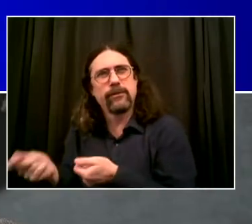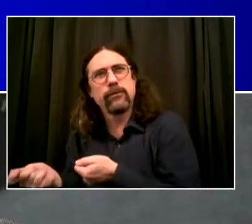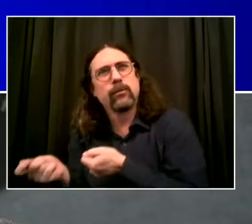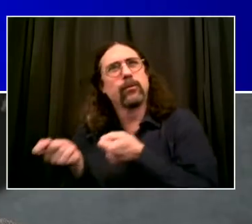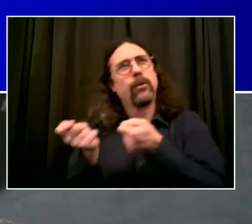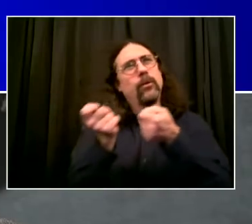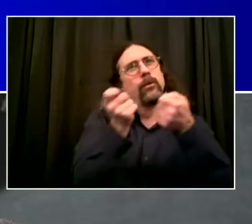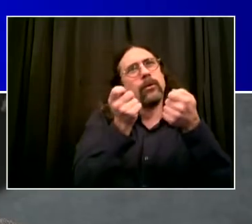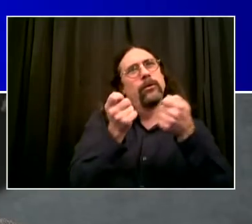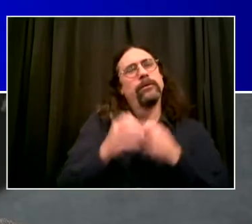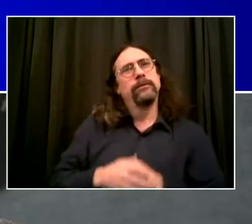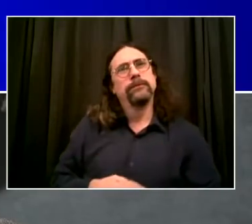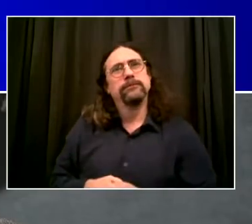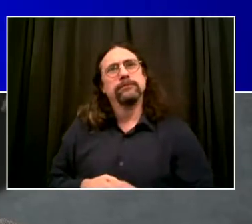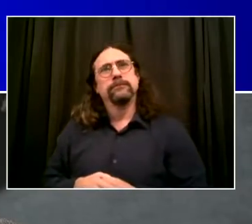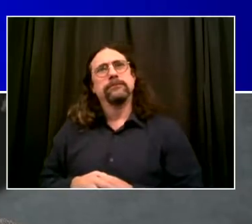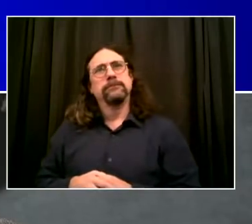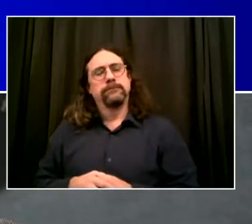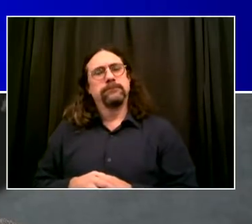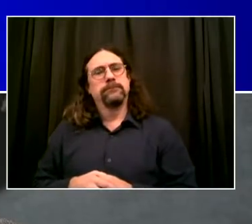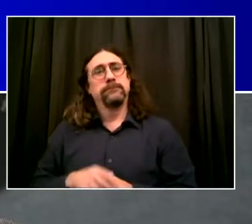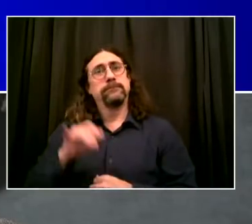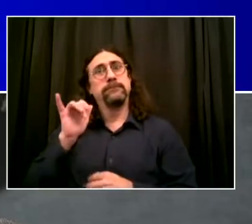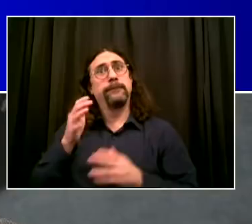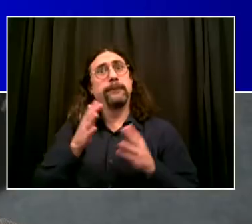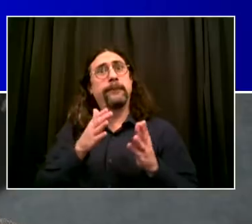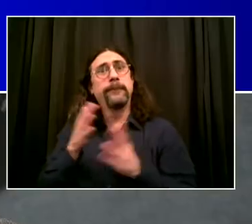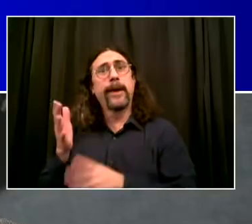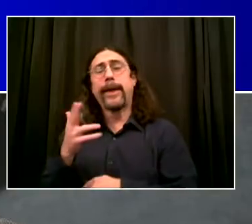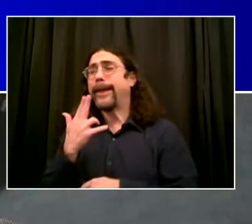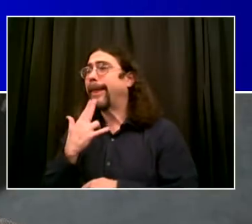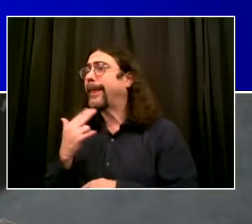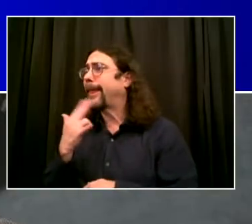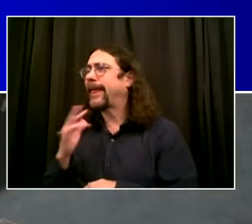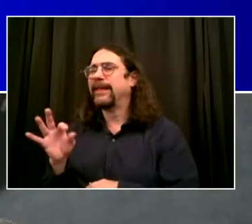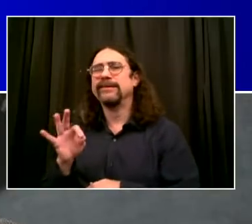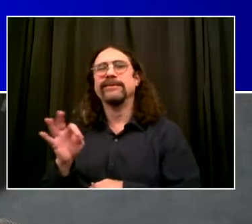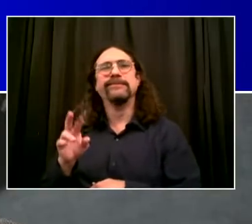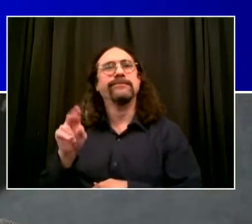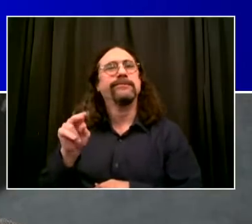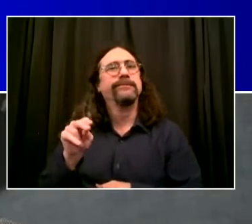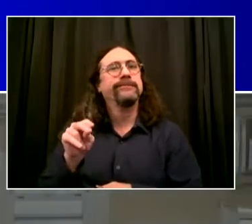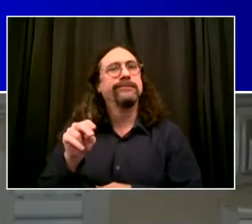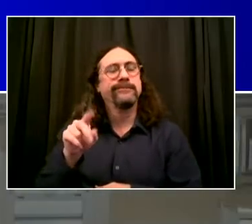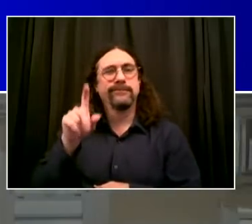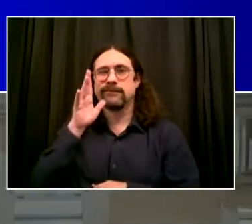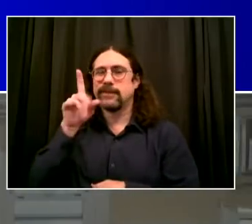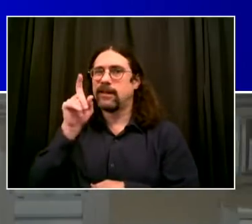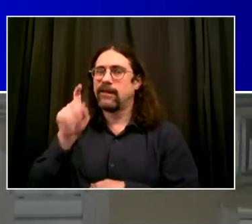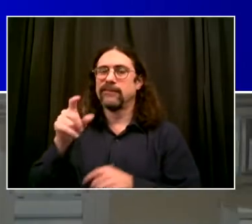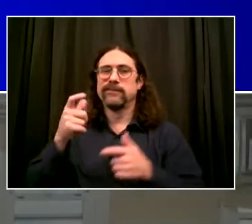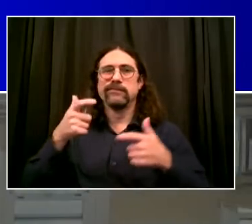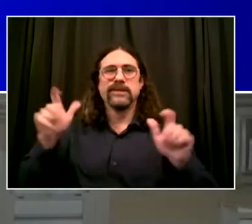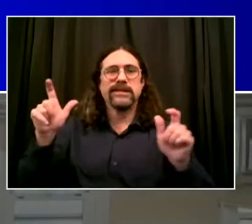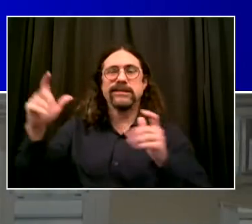BRILLIANT EDUCATORS AND LEADERS ACROSS THE DEPARTMENT OF EDUCATION TO BUIUILD THIS OUT TO COMPLETION. BUT TODAY WE BEGIN BY SHARING HOW WE WIWI GLLET STARTED.